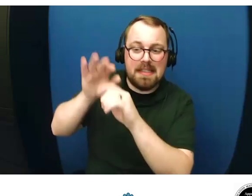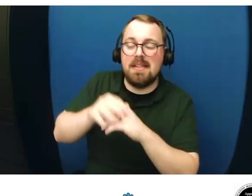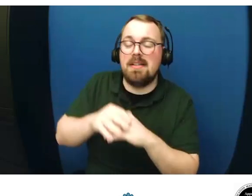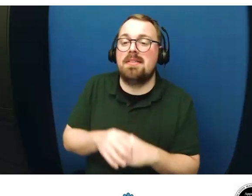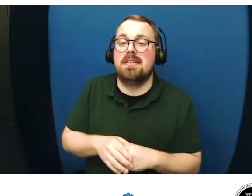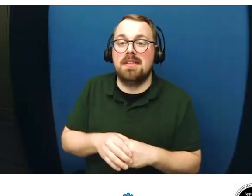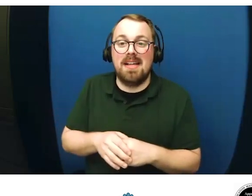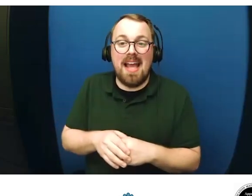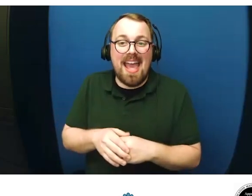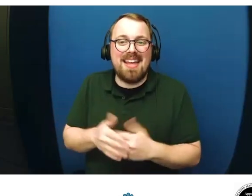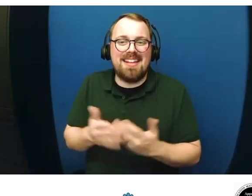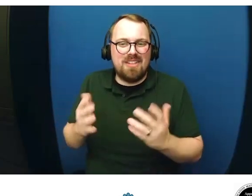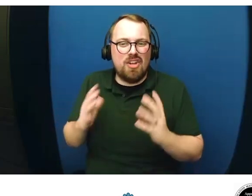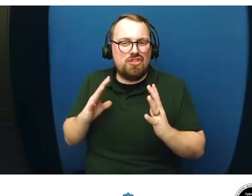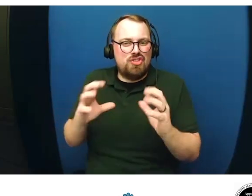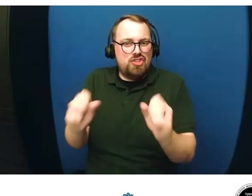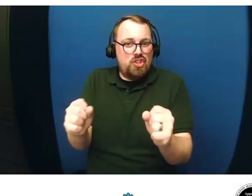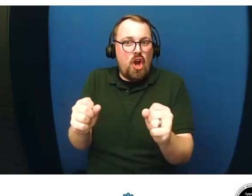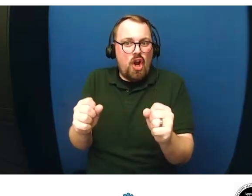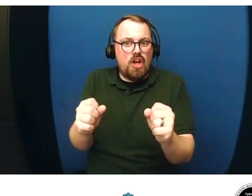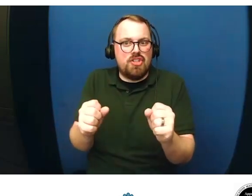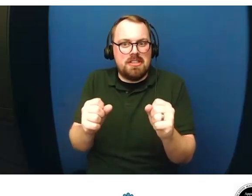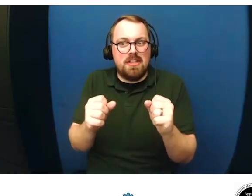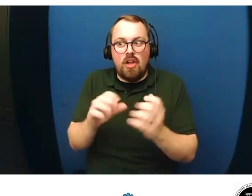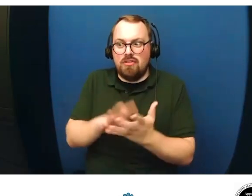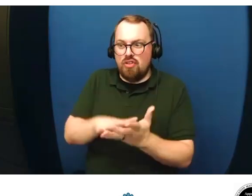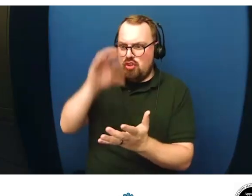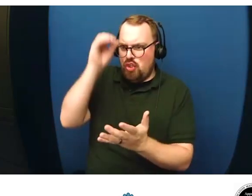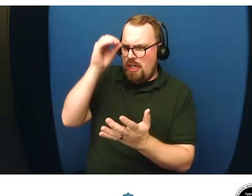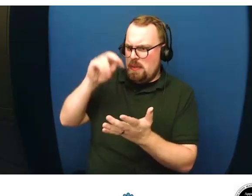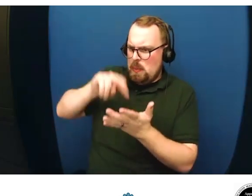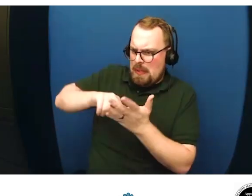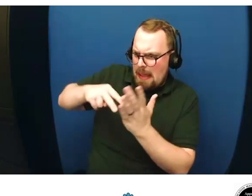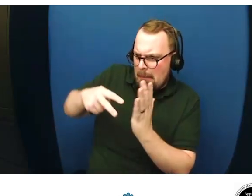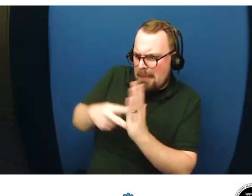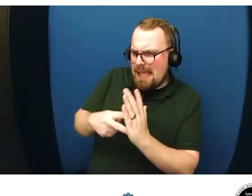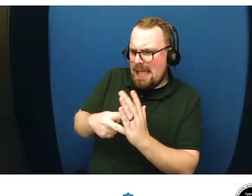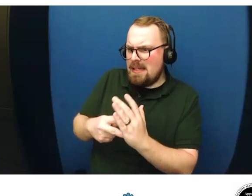and knowing about CHARGE Syndrome can really support reducing stress.